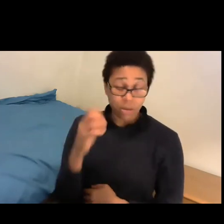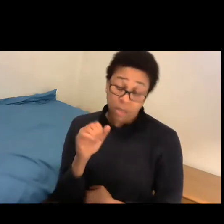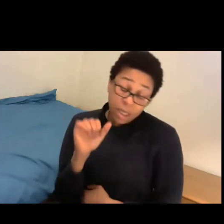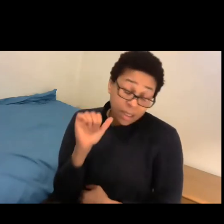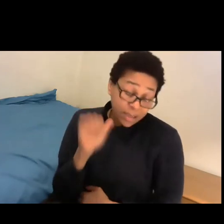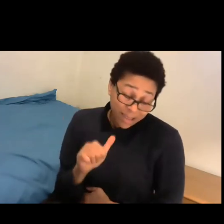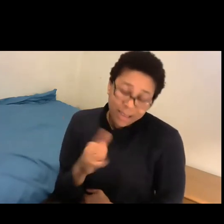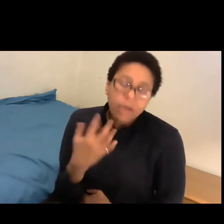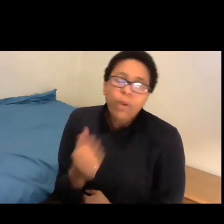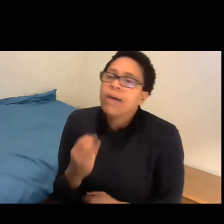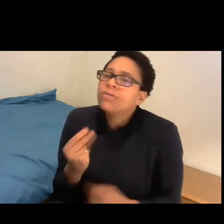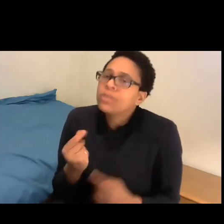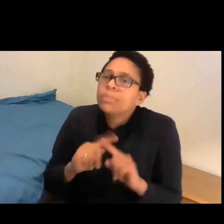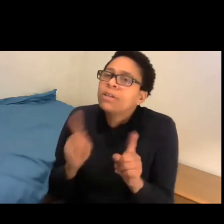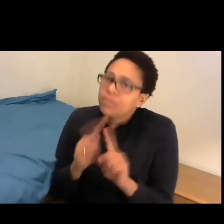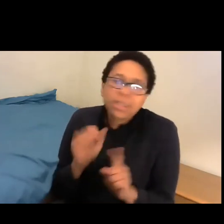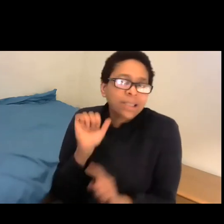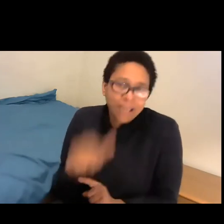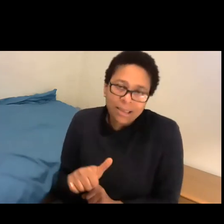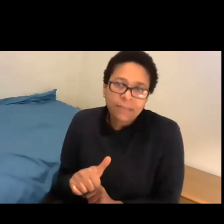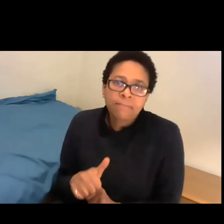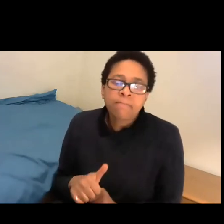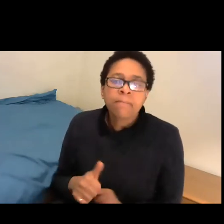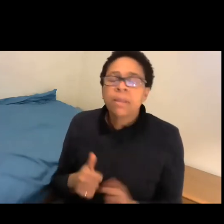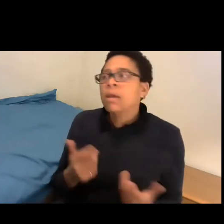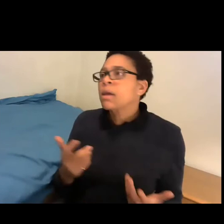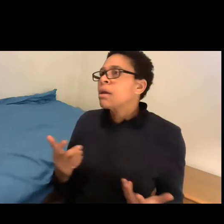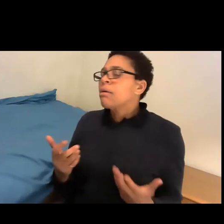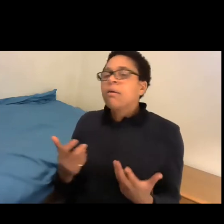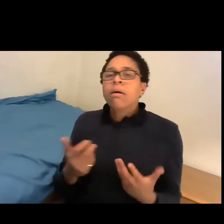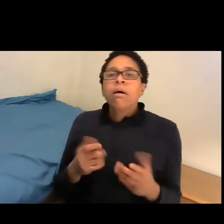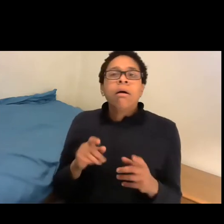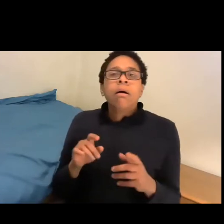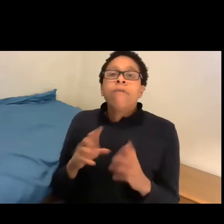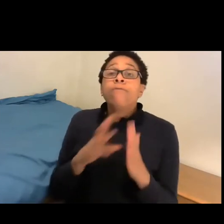want to over state, like, you know, most importantly, I think,